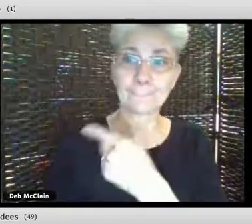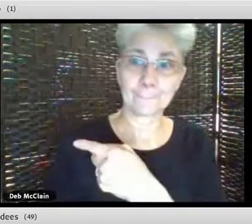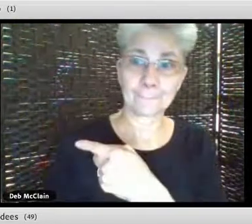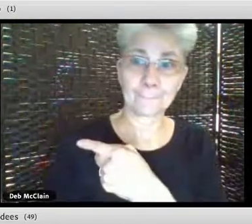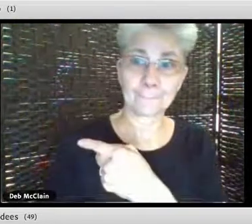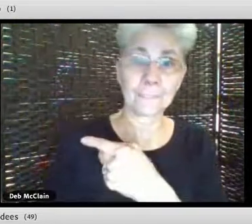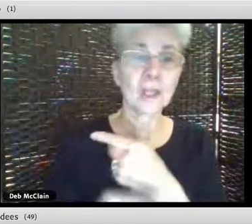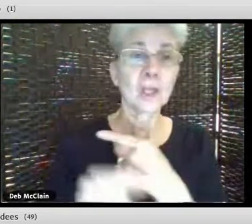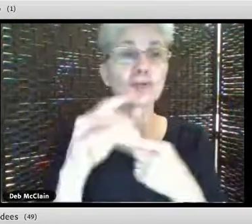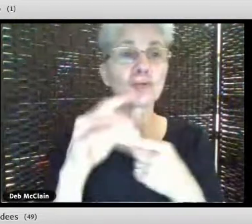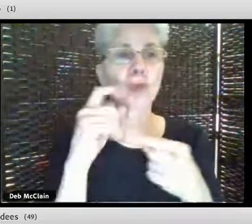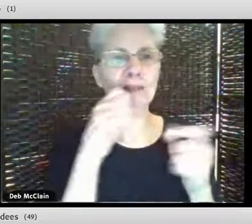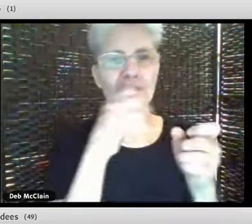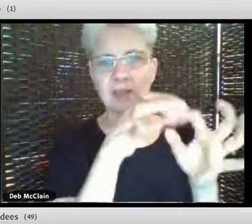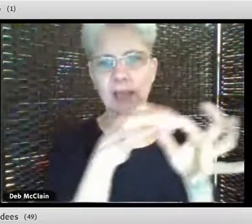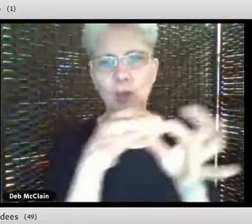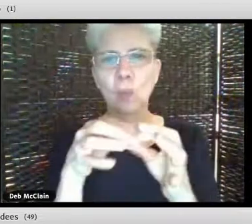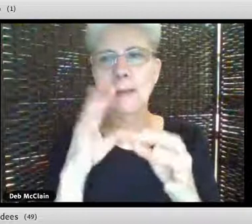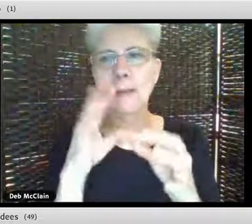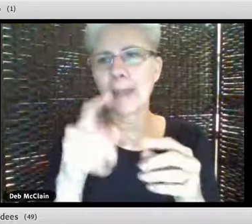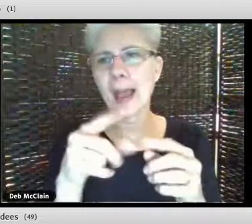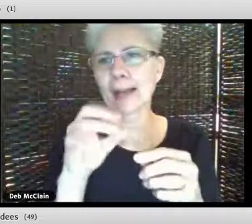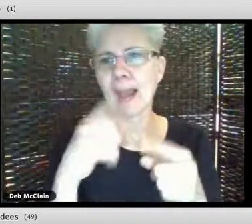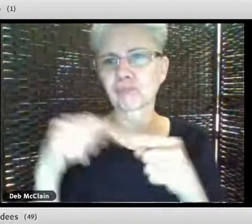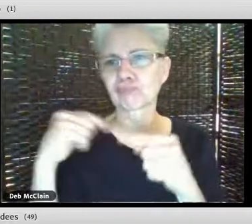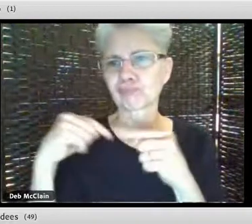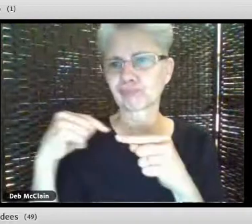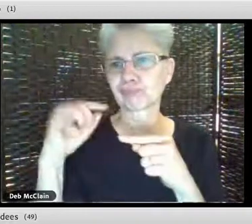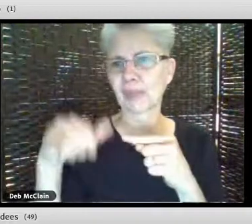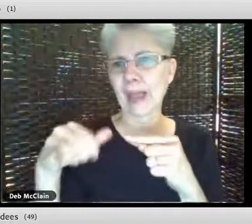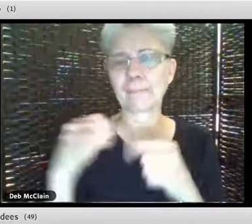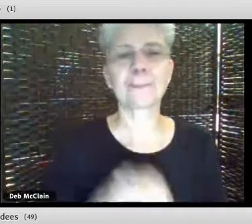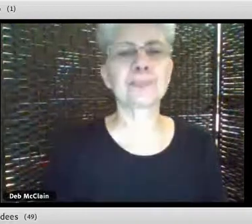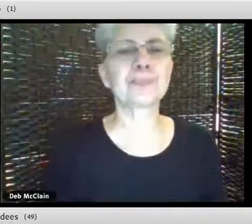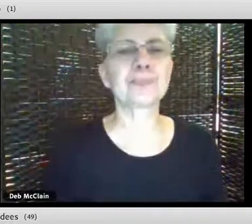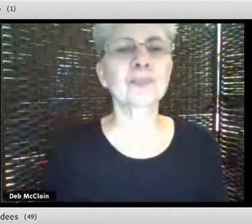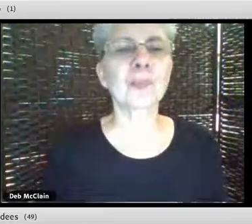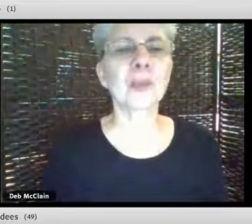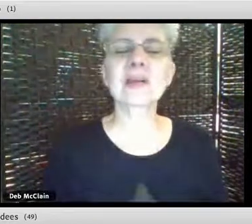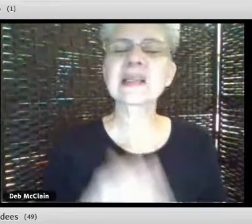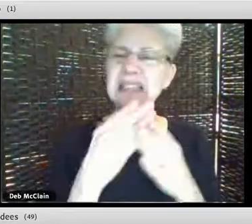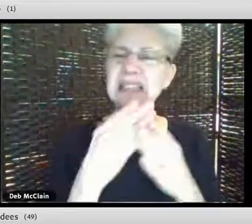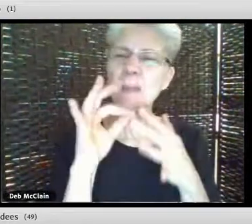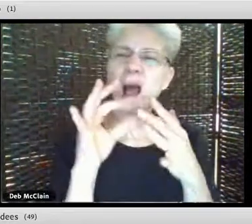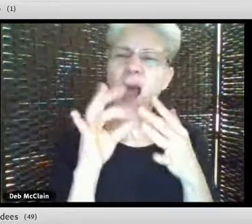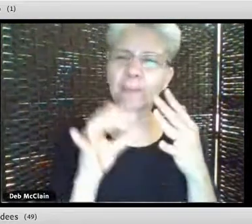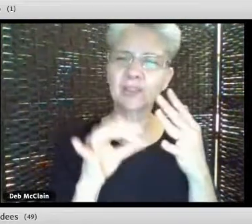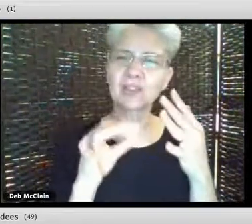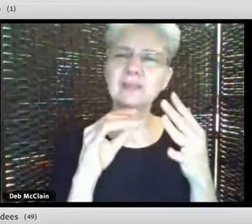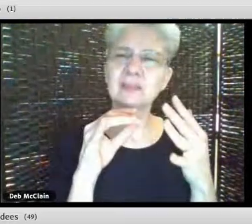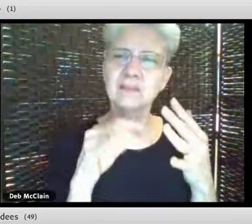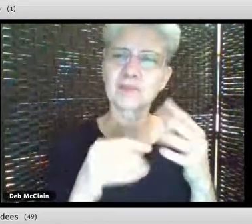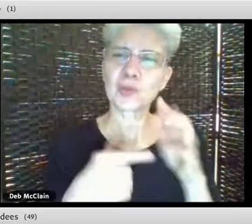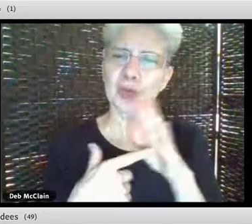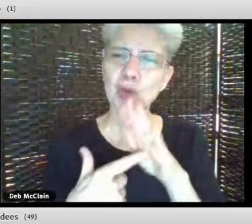and it'll take you all the way back out. Okay. So those are some of the options here on this side,